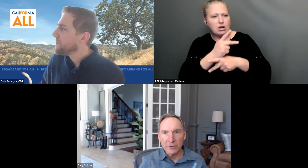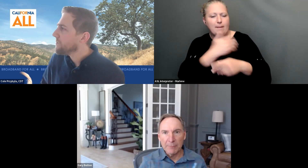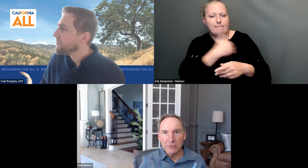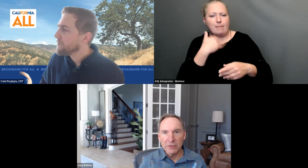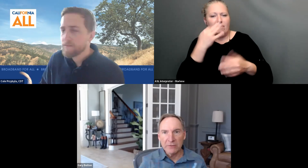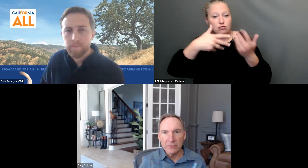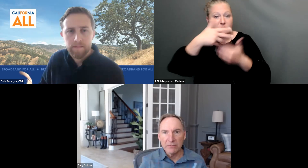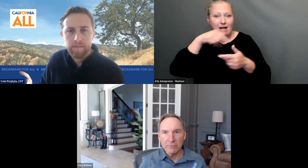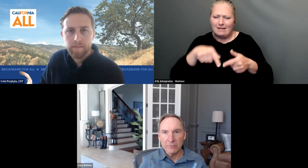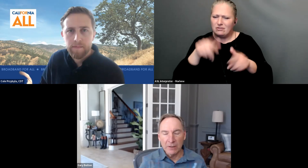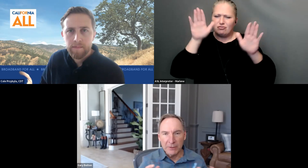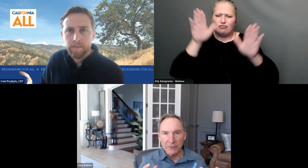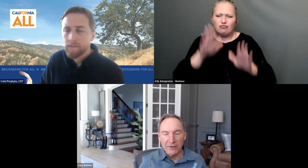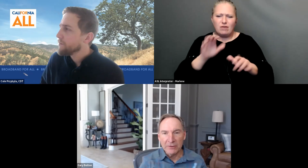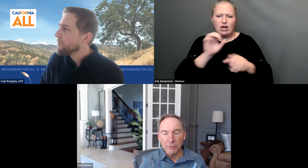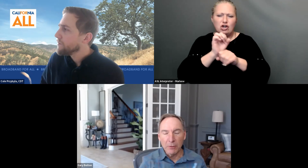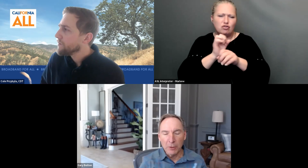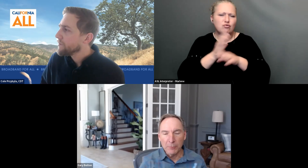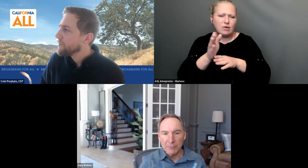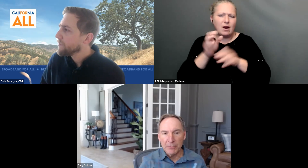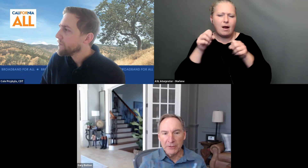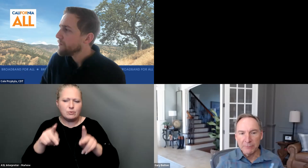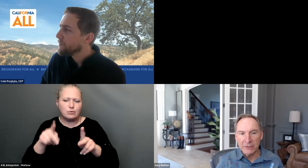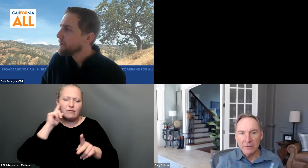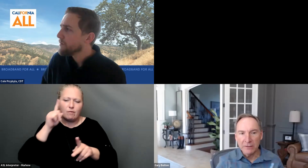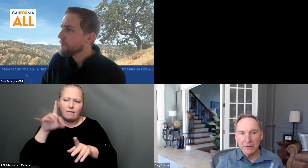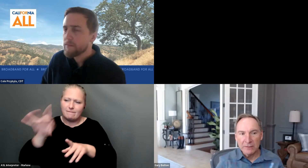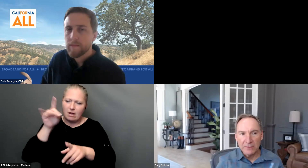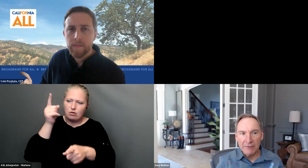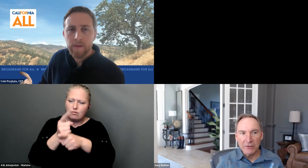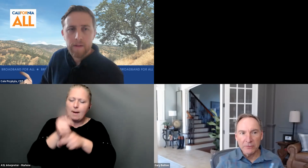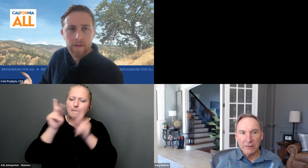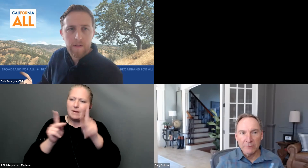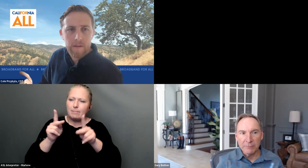career opportunity to, you know, be able to find the appropriate people that can be to leverage and